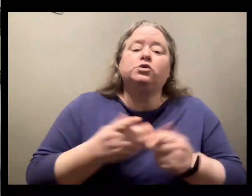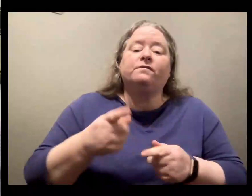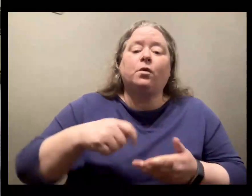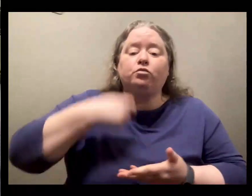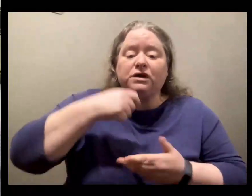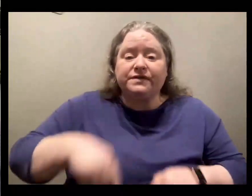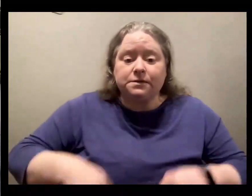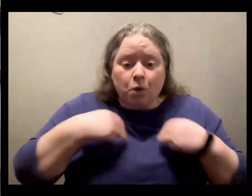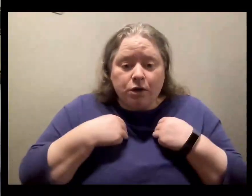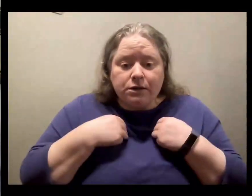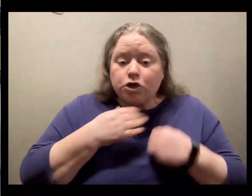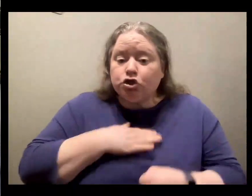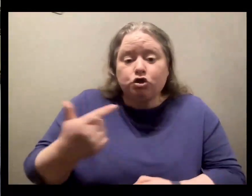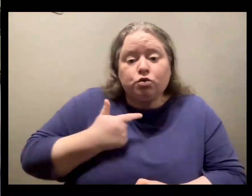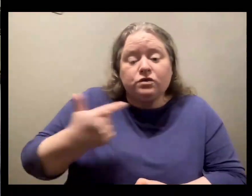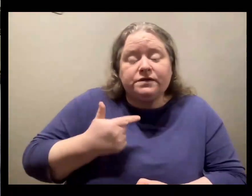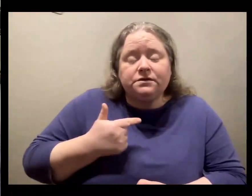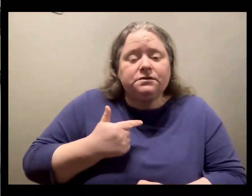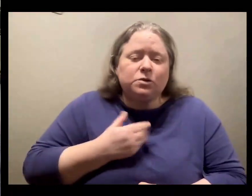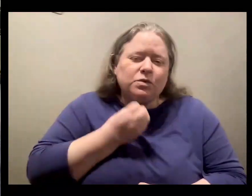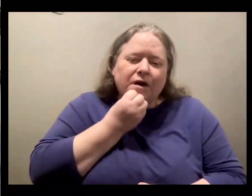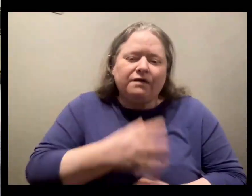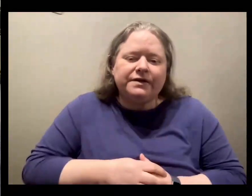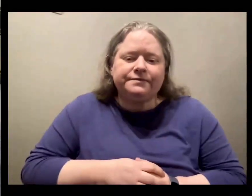I brought him for breakfast this morning, just the two of us. It was just lovely.